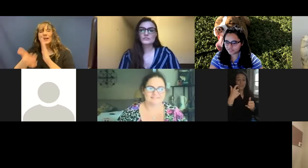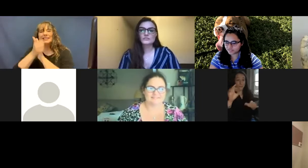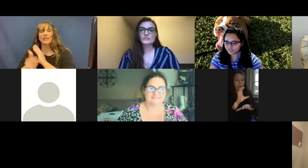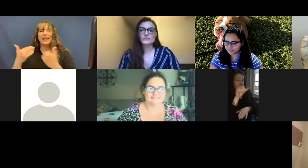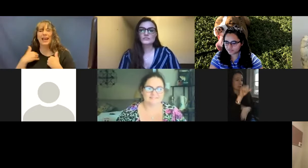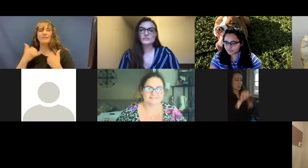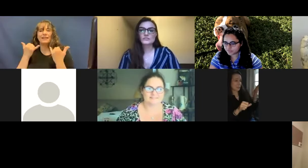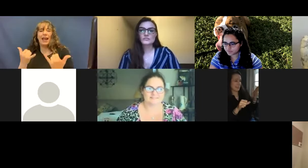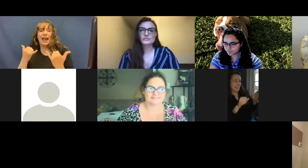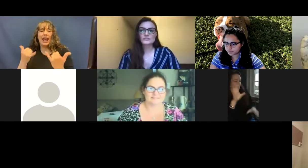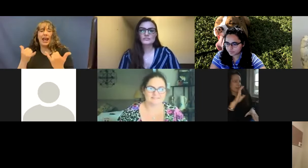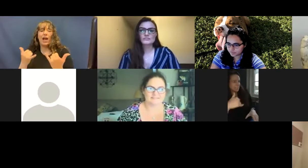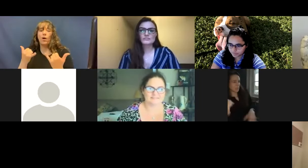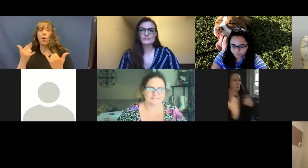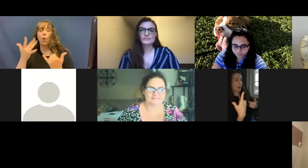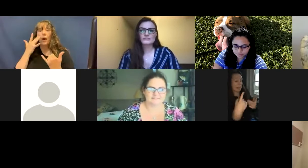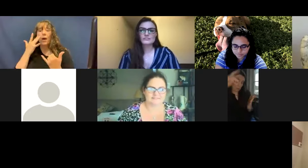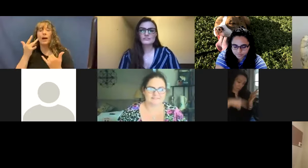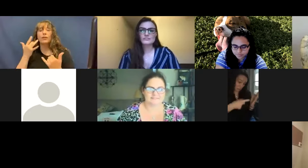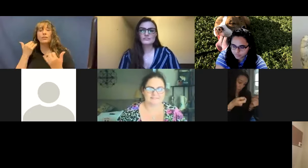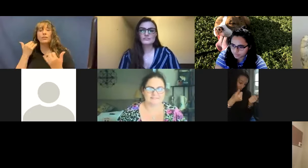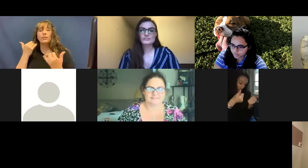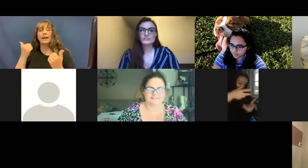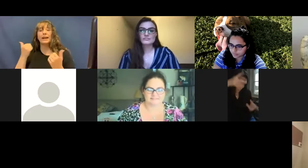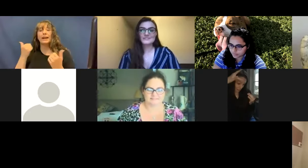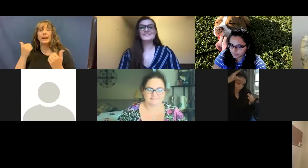if I'm doing a surgery that I haven't done in a while, I can read really quick and remember